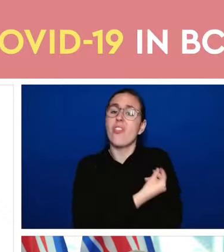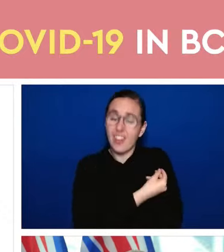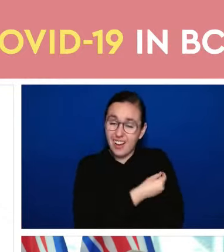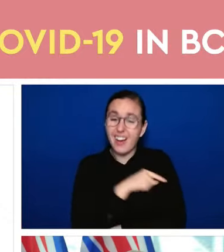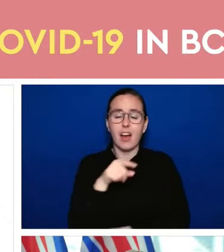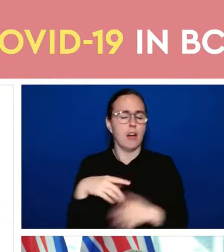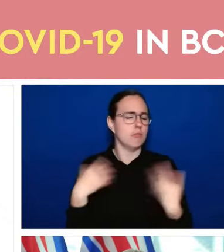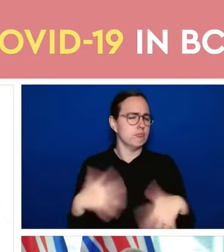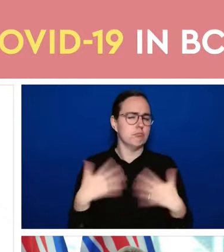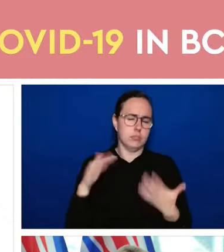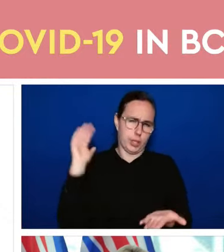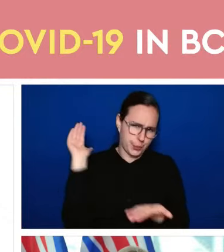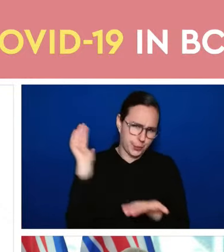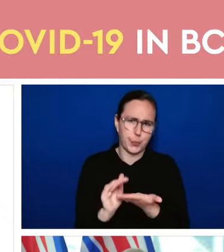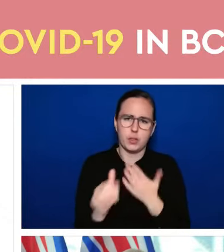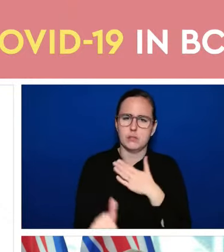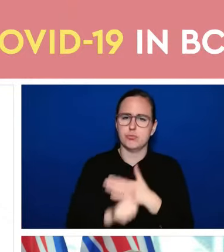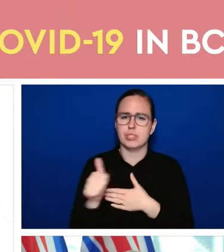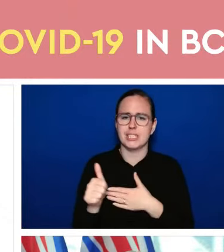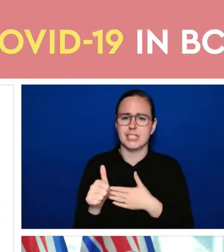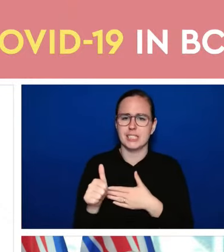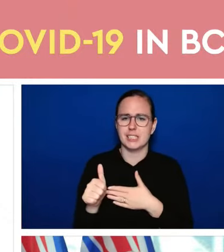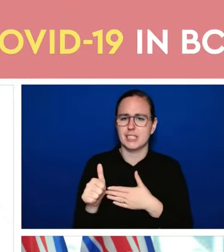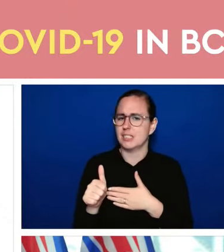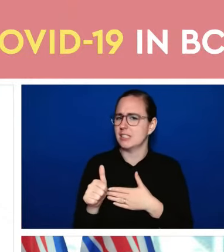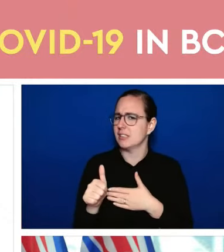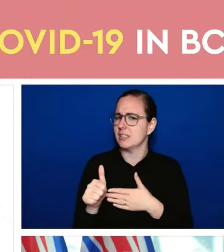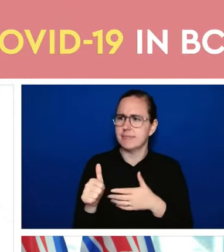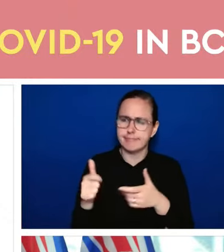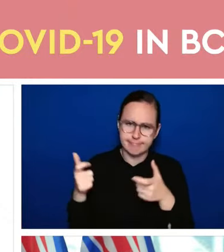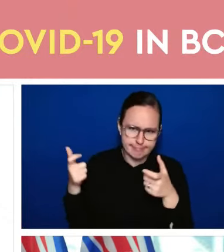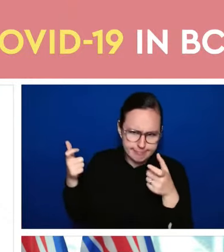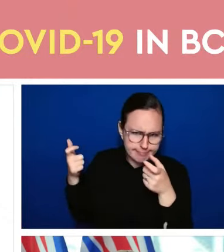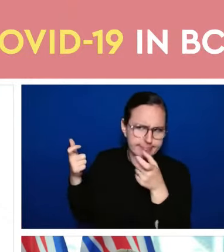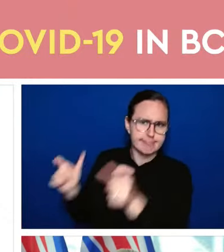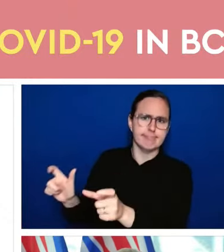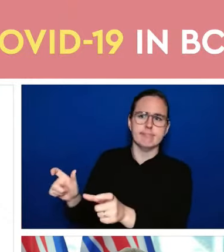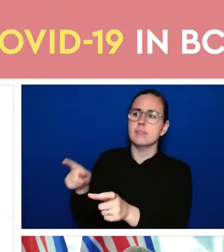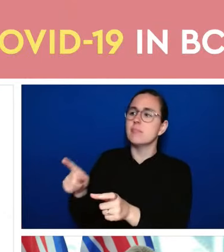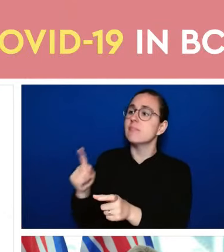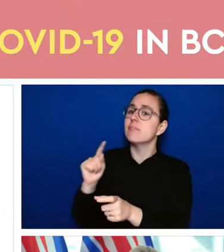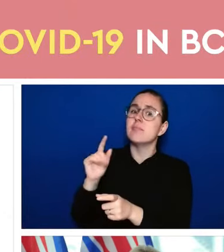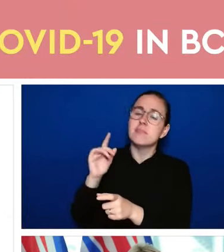risk of severe rules. In particular. It speaks to the